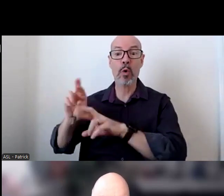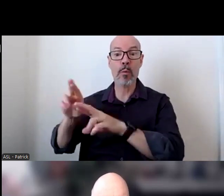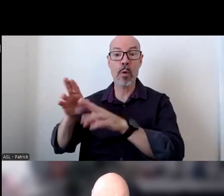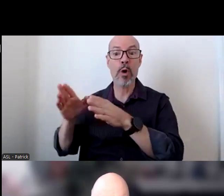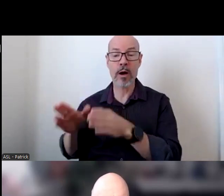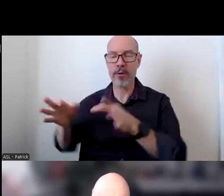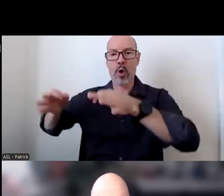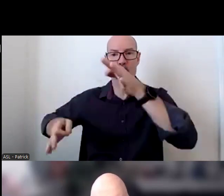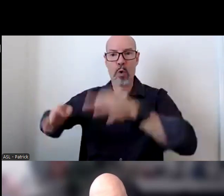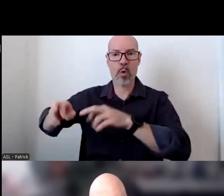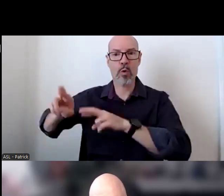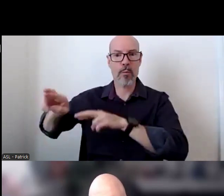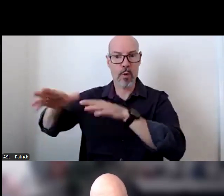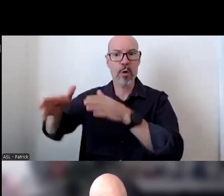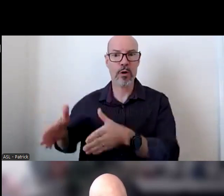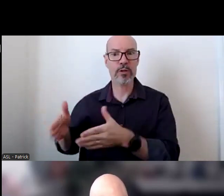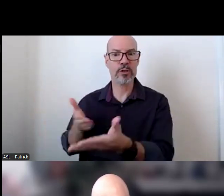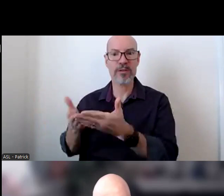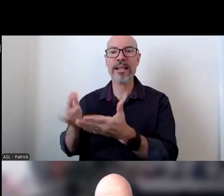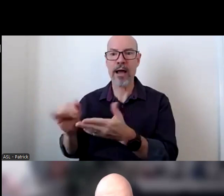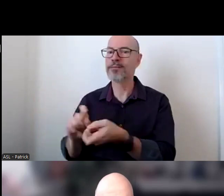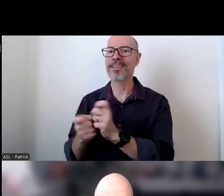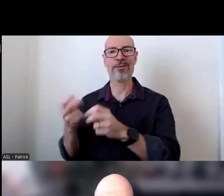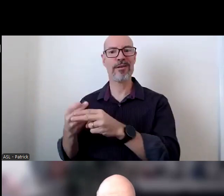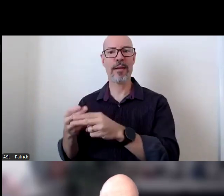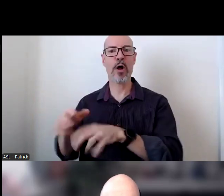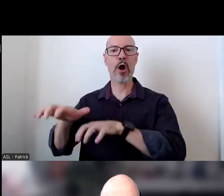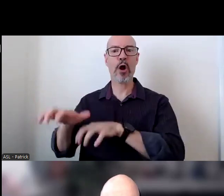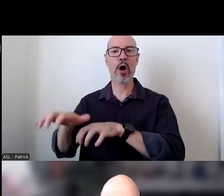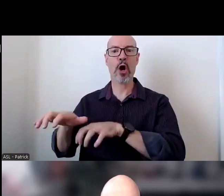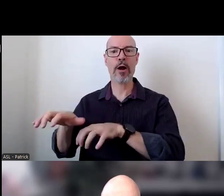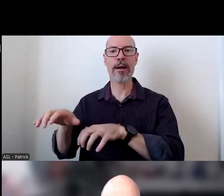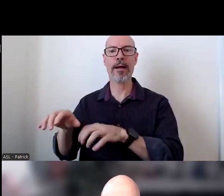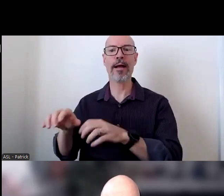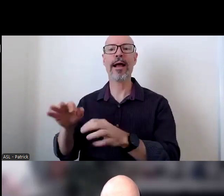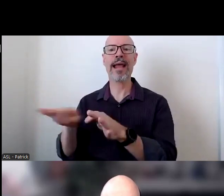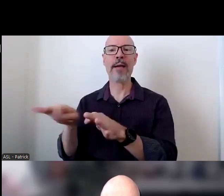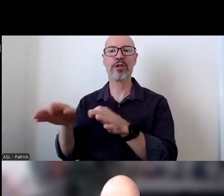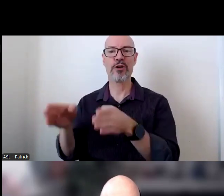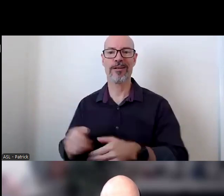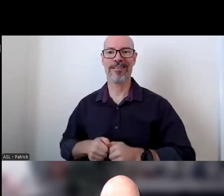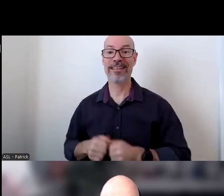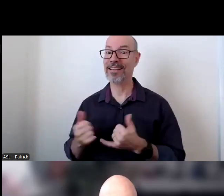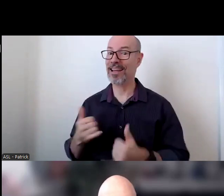have now said they want to refer to the service as CART Captioners going forward. Luckily today we have an